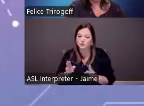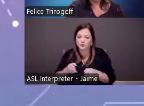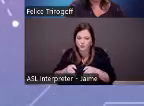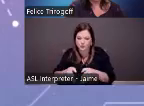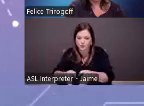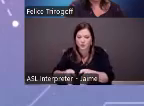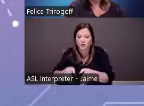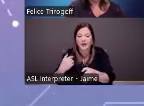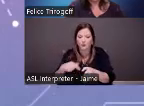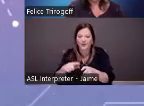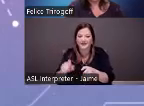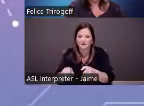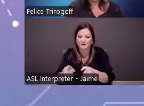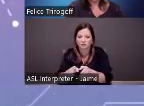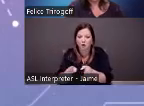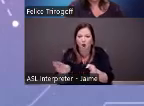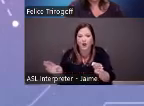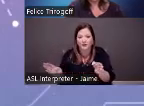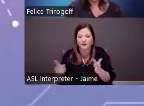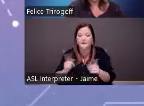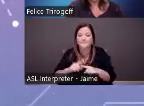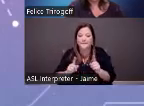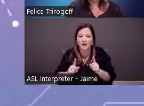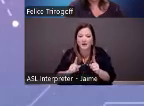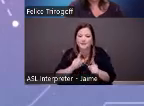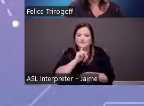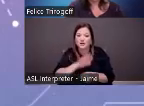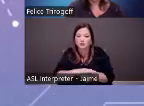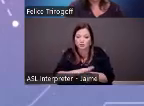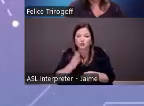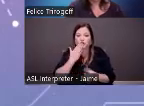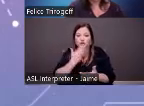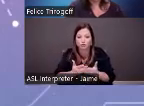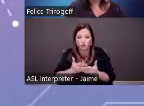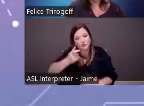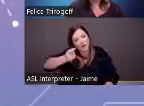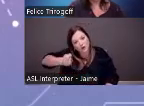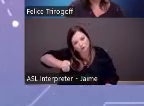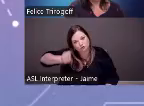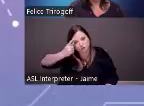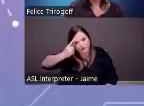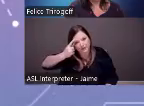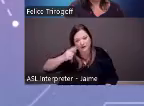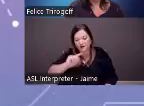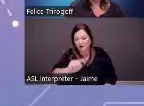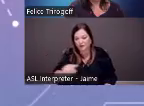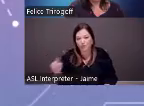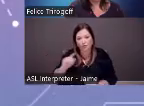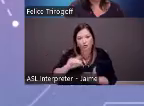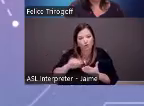but just making sure that to have a good understanding of the learner audience